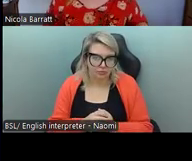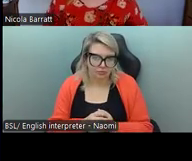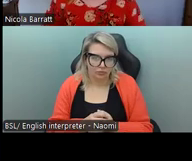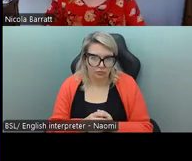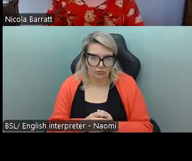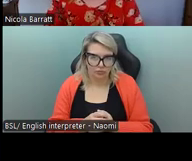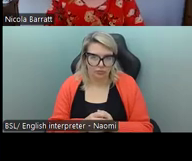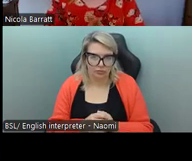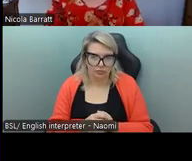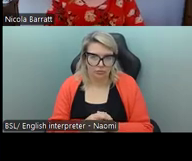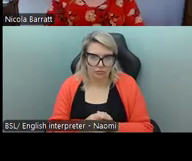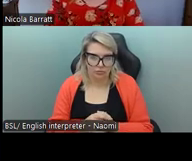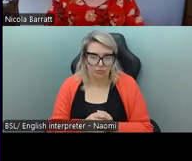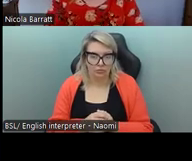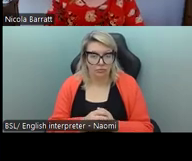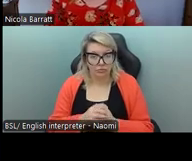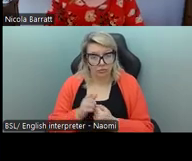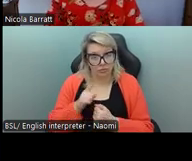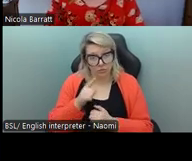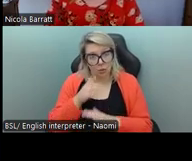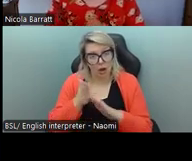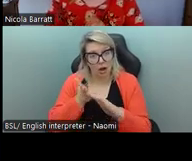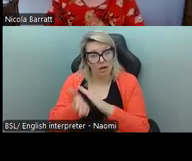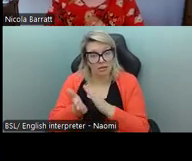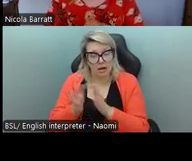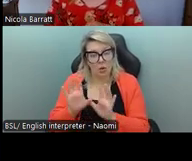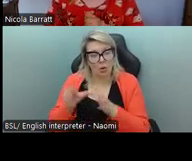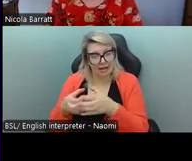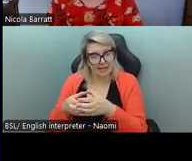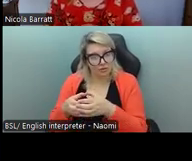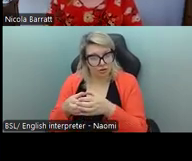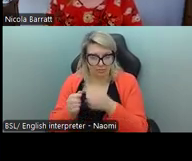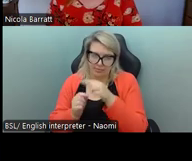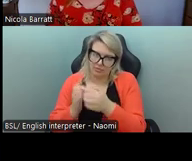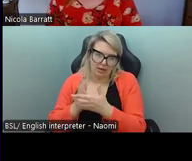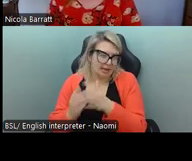If you're working for an organization, this is one of the most important takeaways for you.